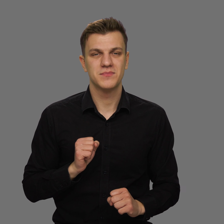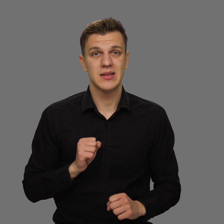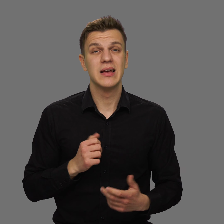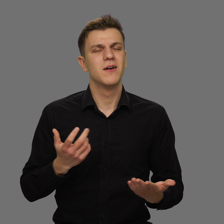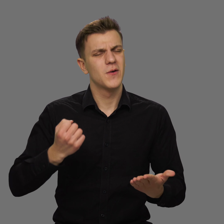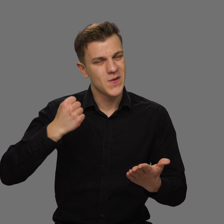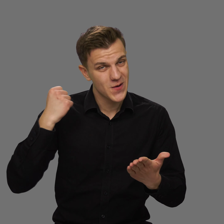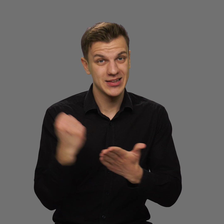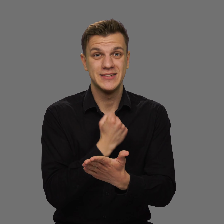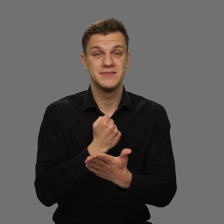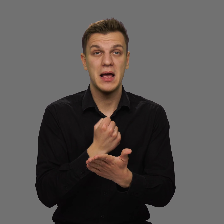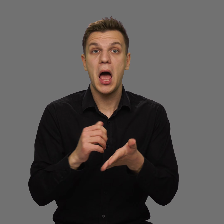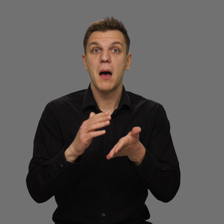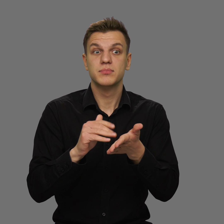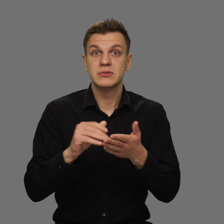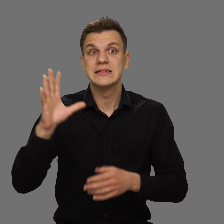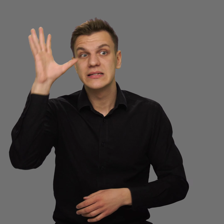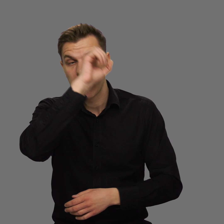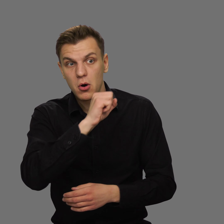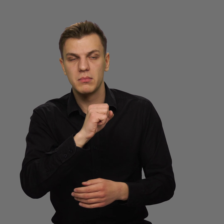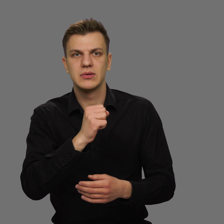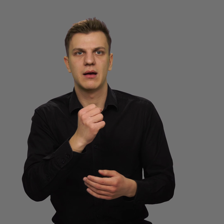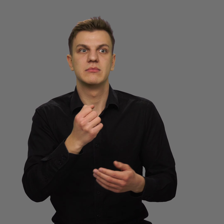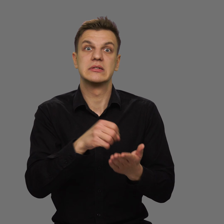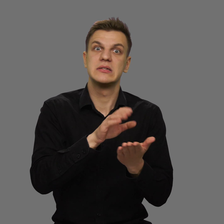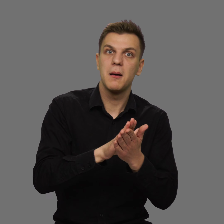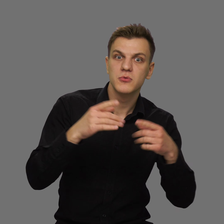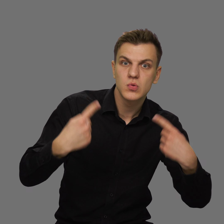The amount for which we buy/sell the car, is an absolutely essential entry